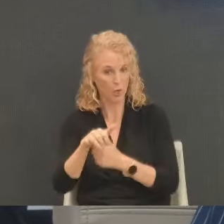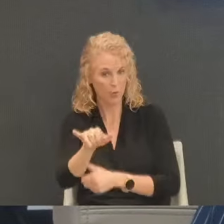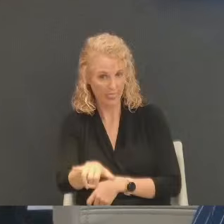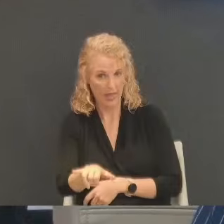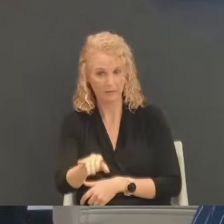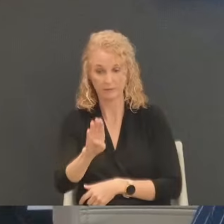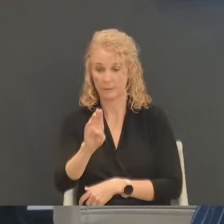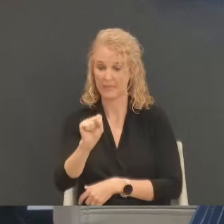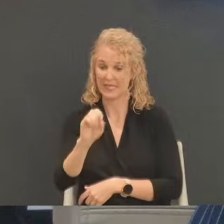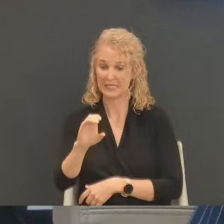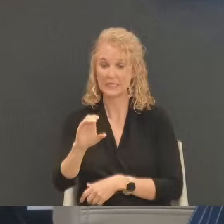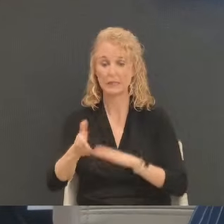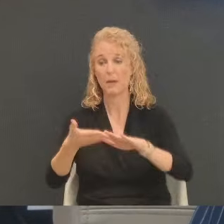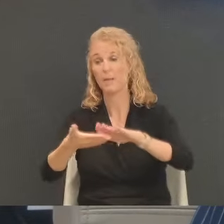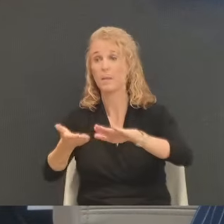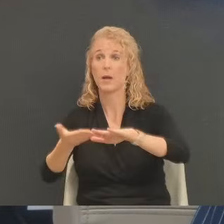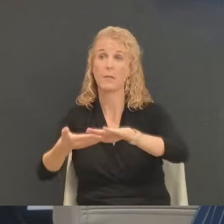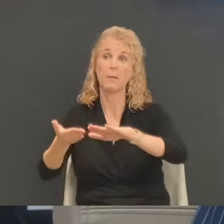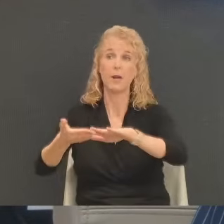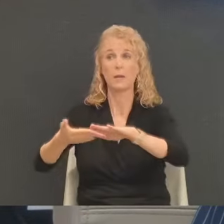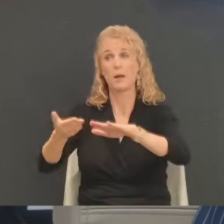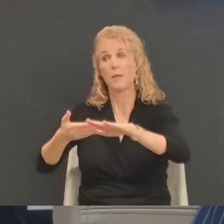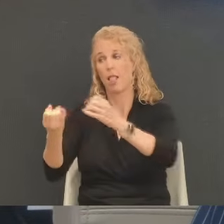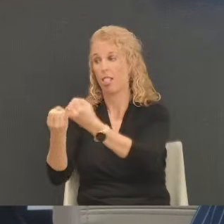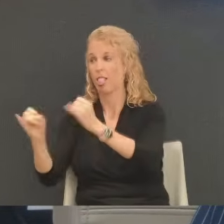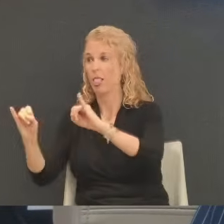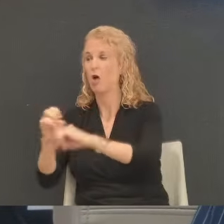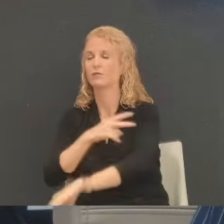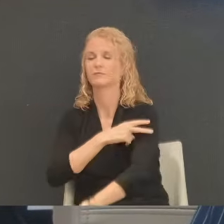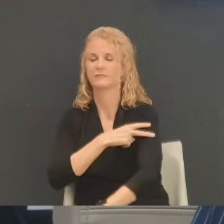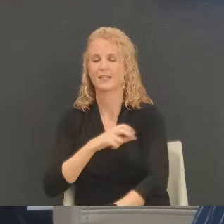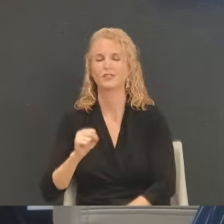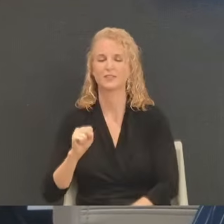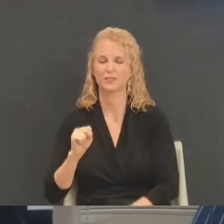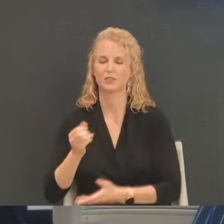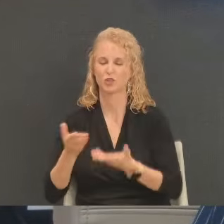running off and doing whatever they wanted to do with veterans. And then when the people got mad,